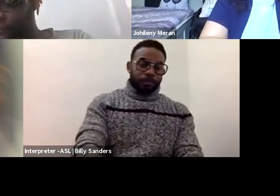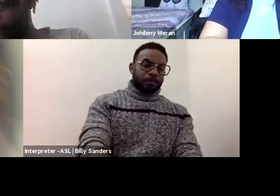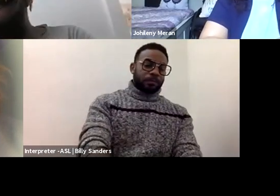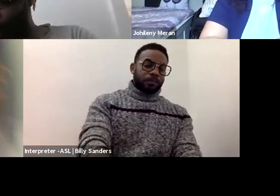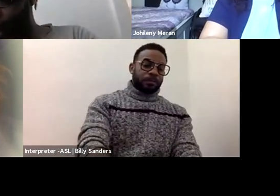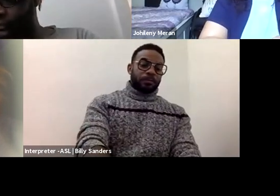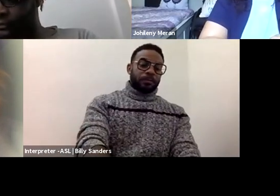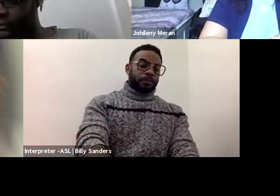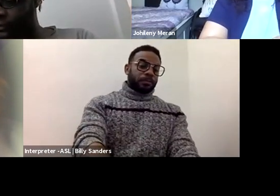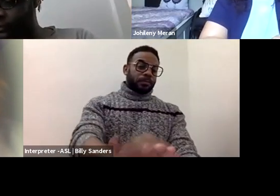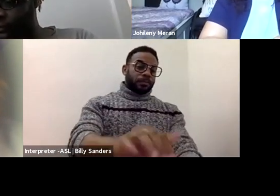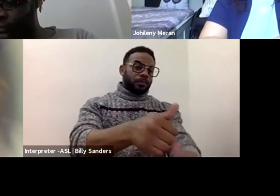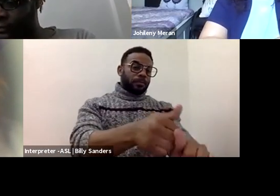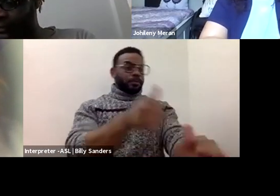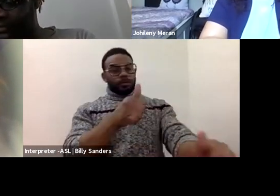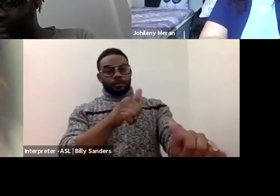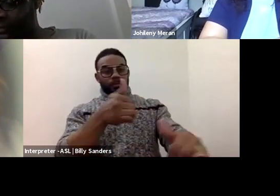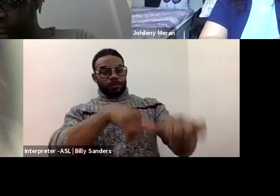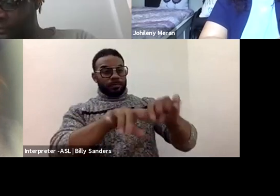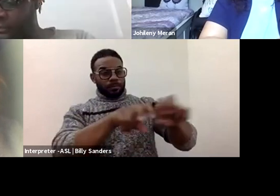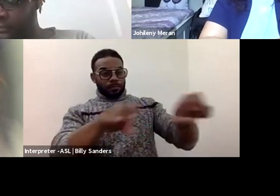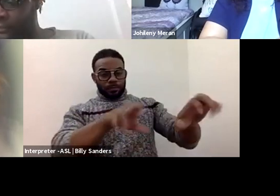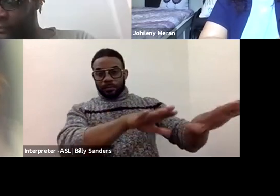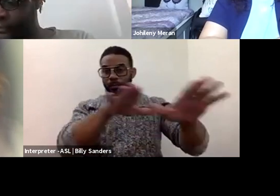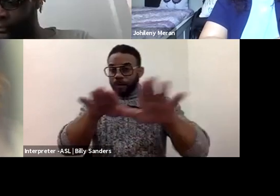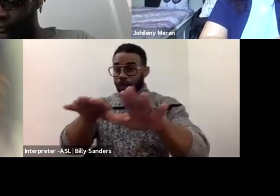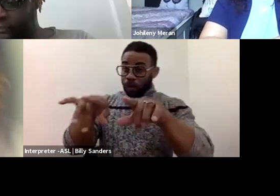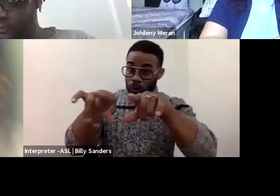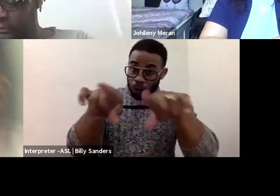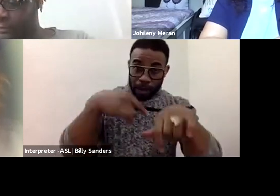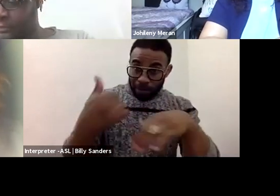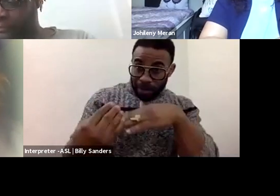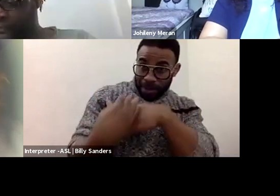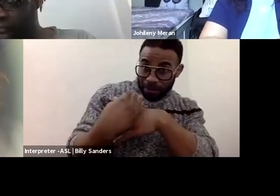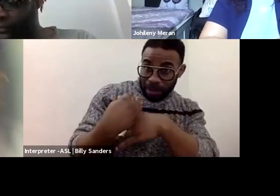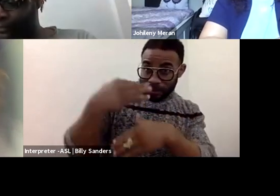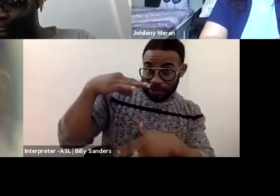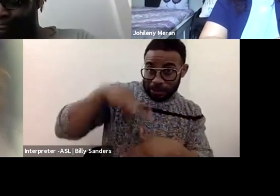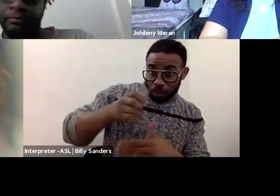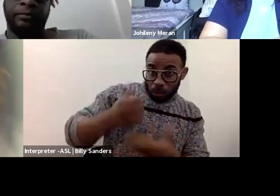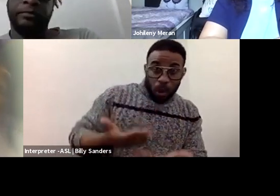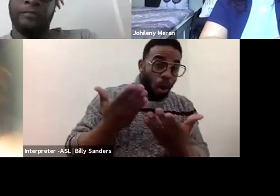dynamics, again, do you have any advice or tips that you would like to offer people watching